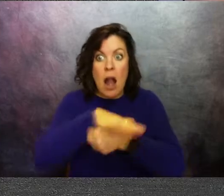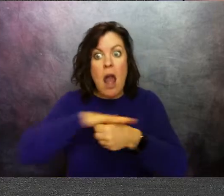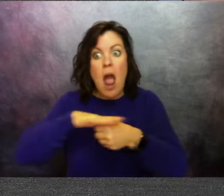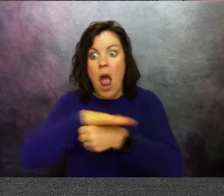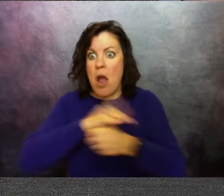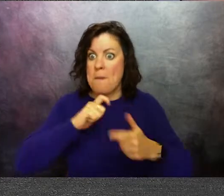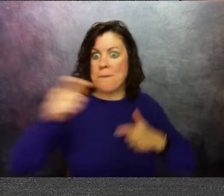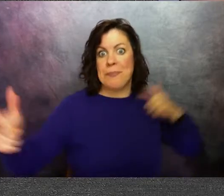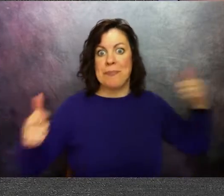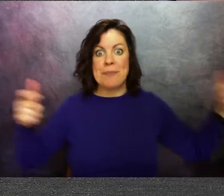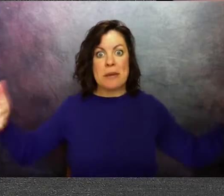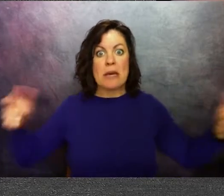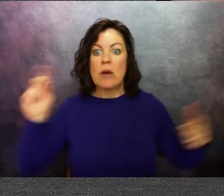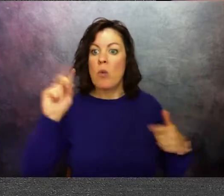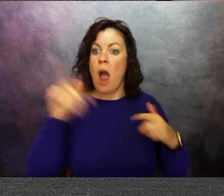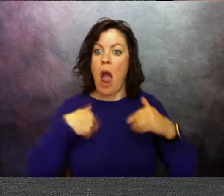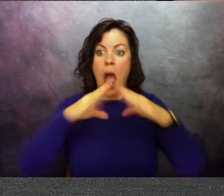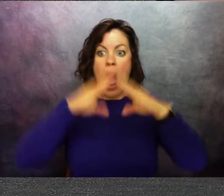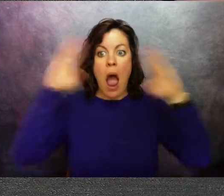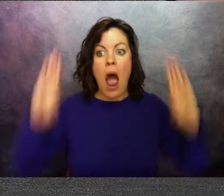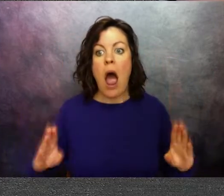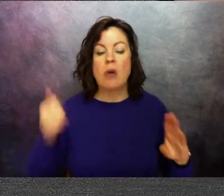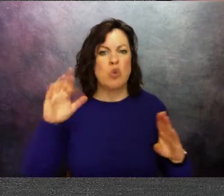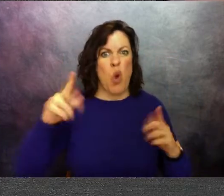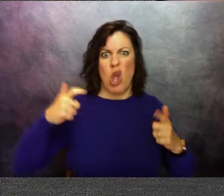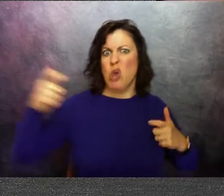like your whole house or your whole town.